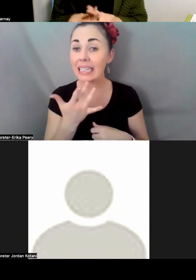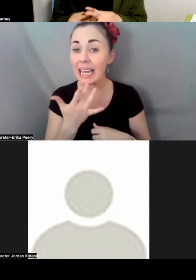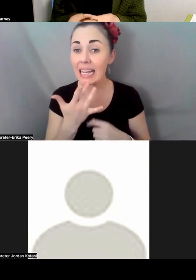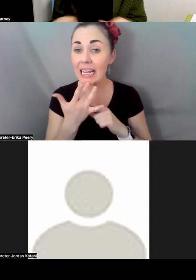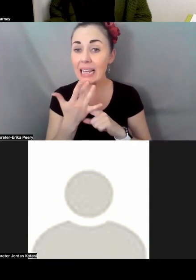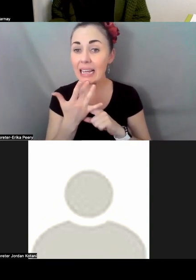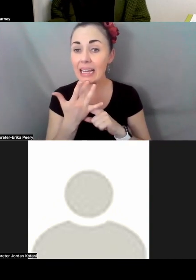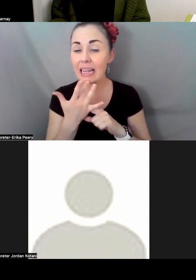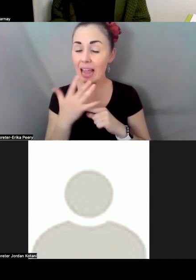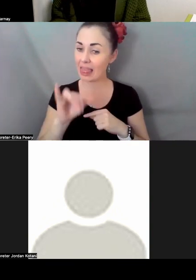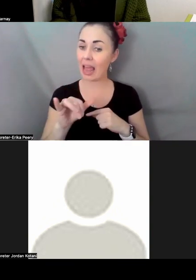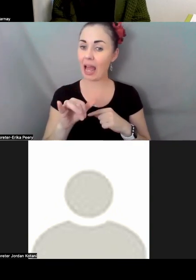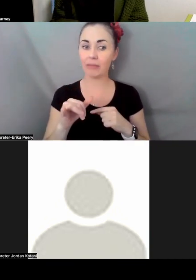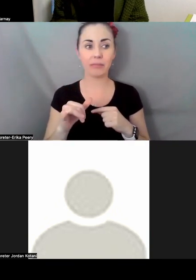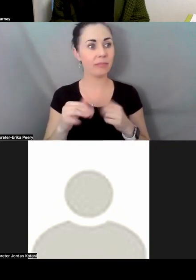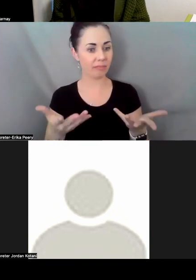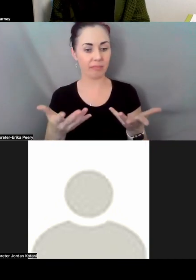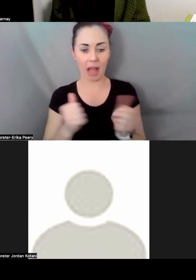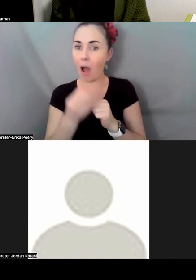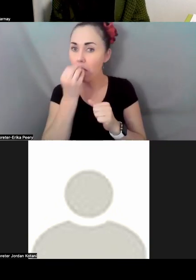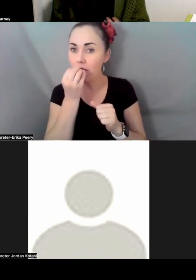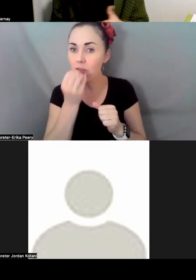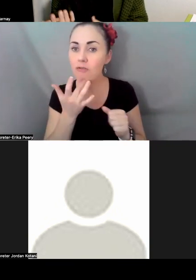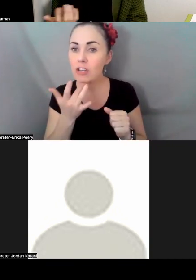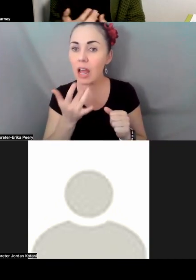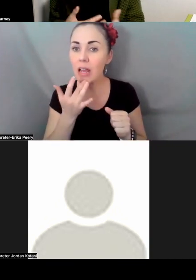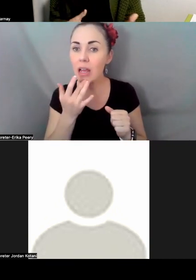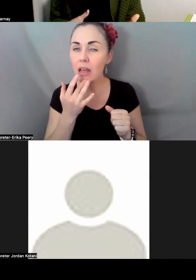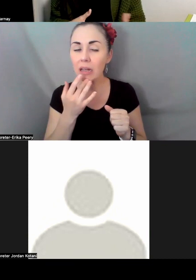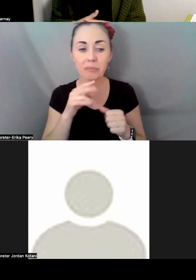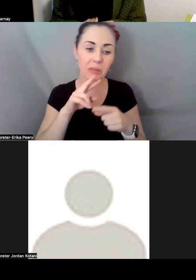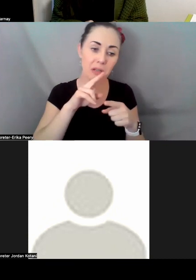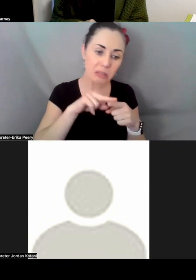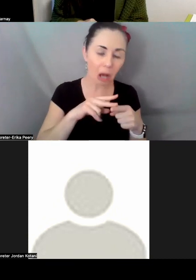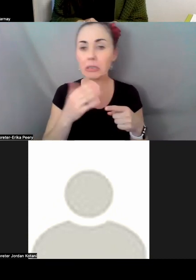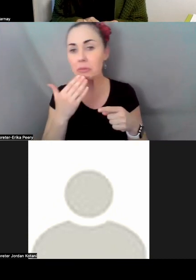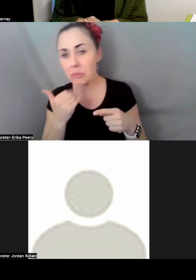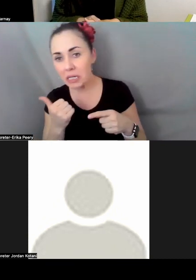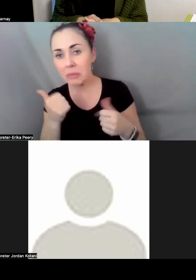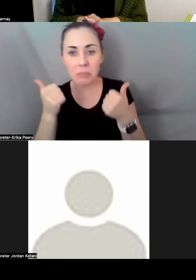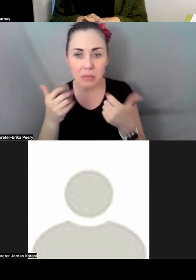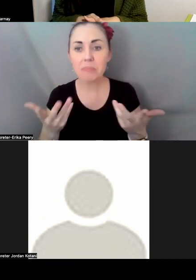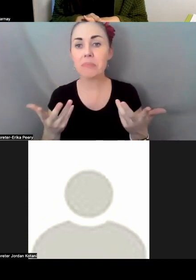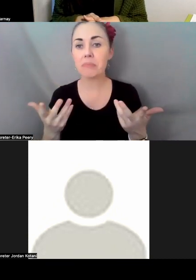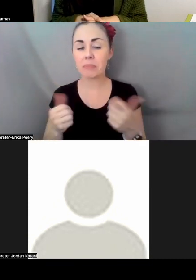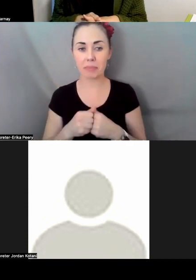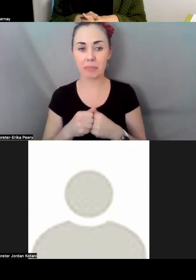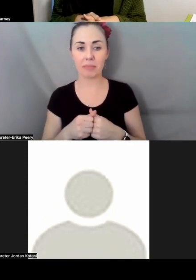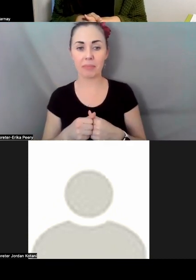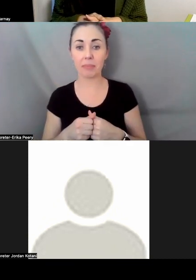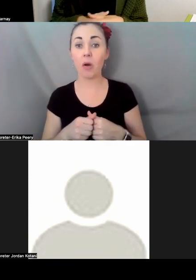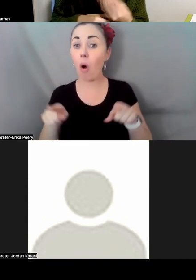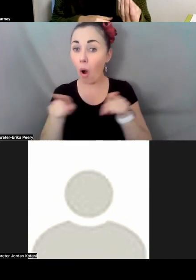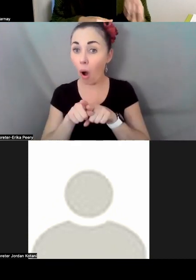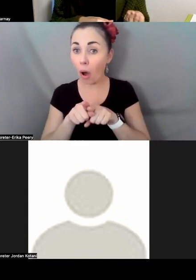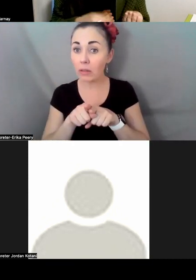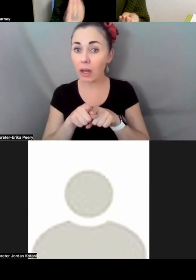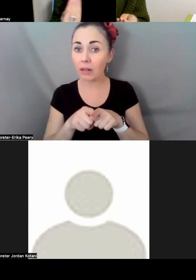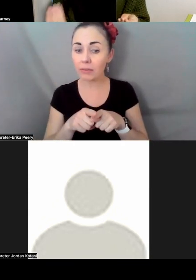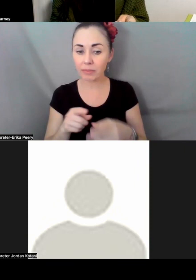gustatory. How food tastes, salty or sweet. Also lets us know is this food or is this not?